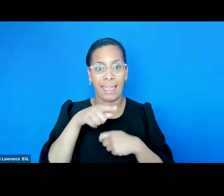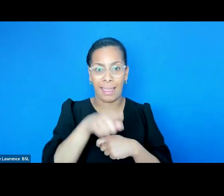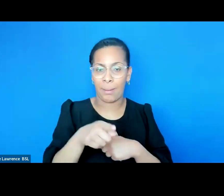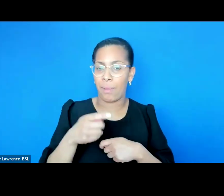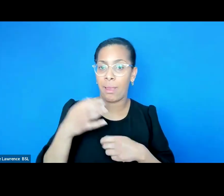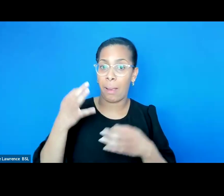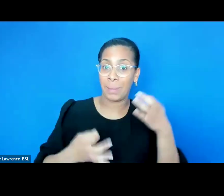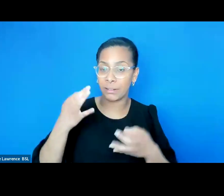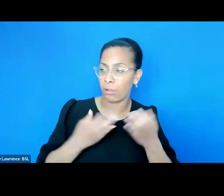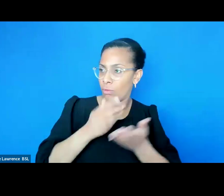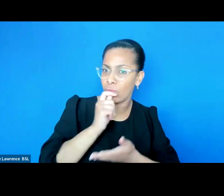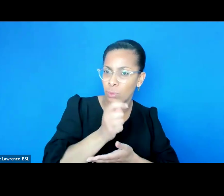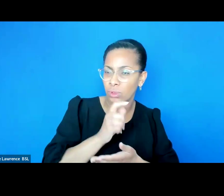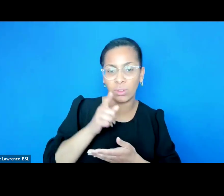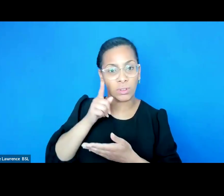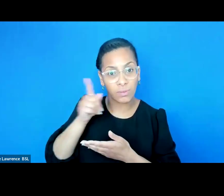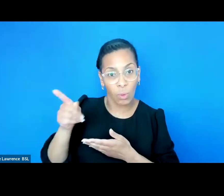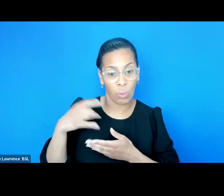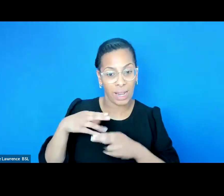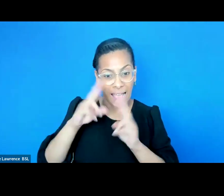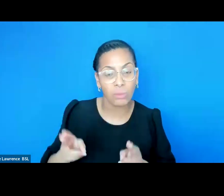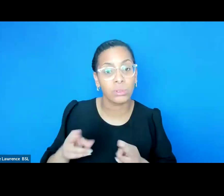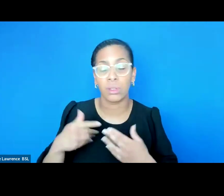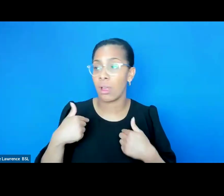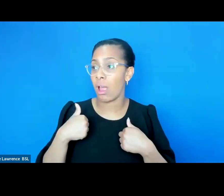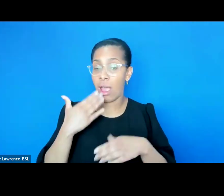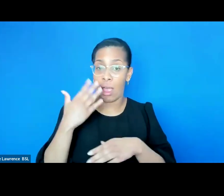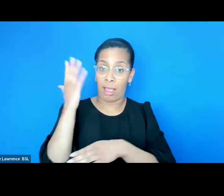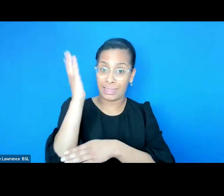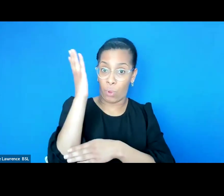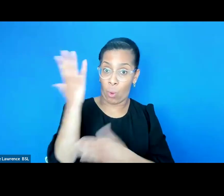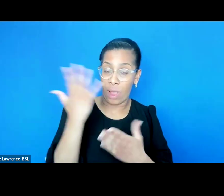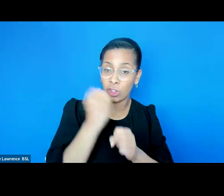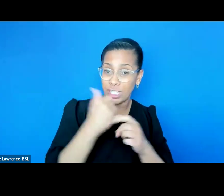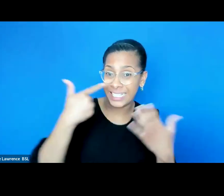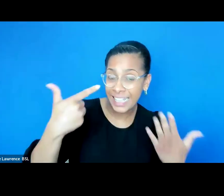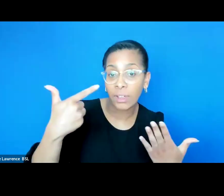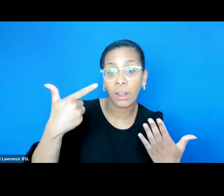opening a door for me. I spoke at the G7 at the first Ministerial of Disability